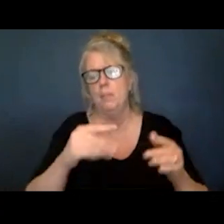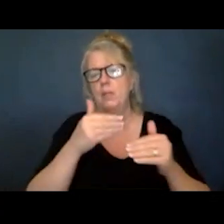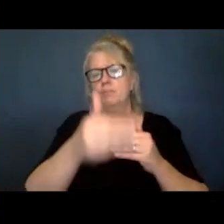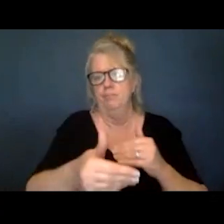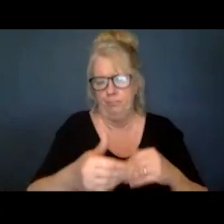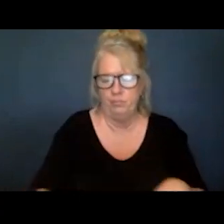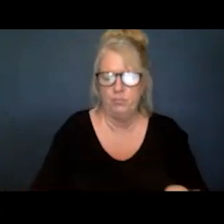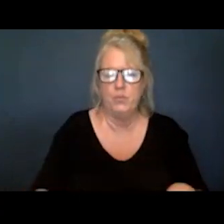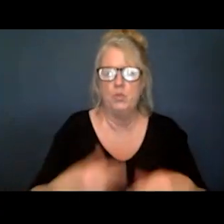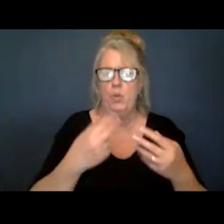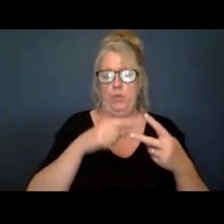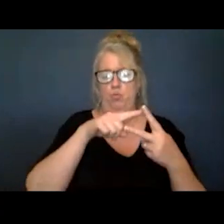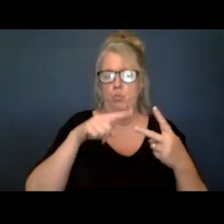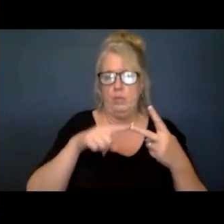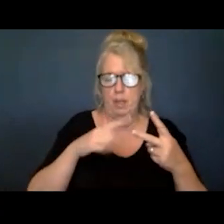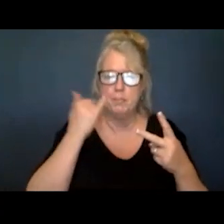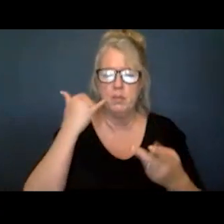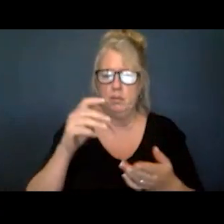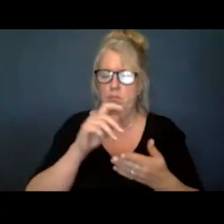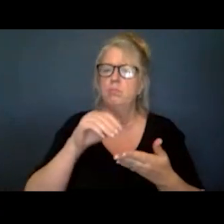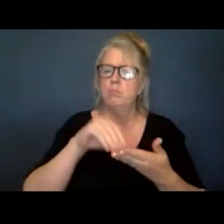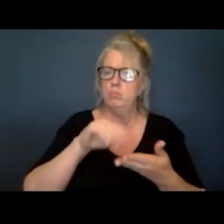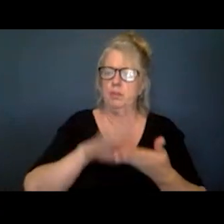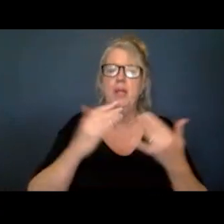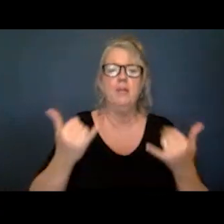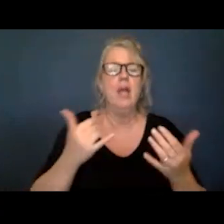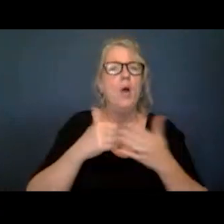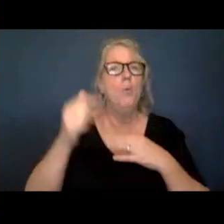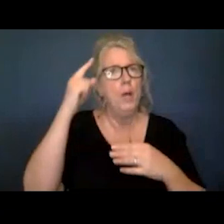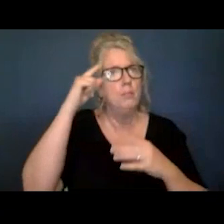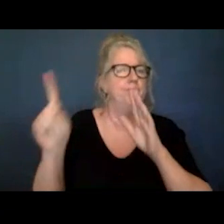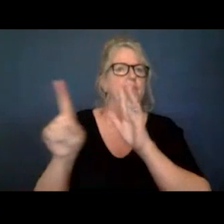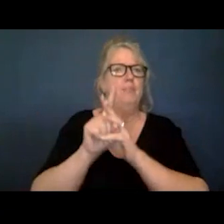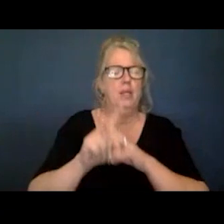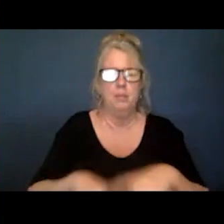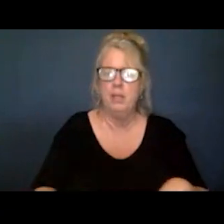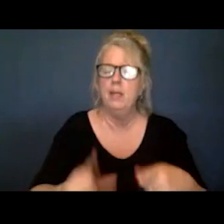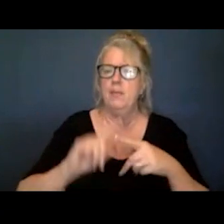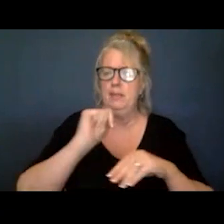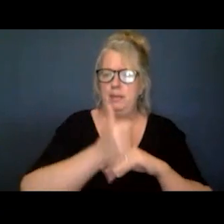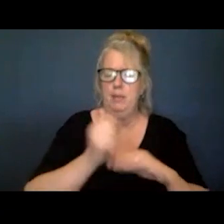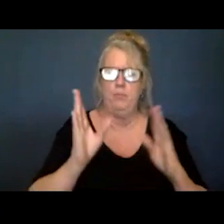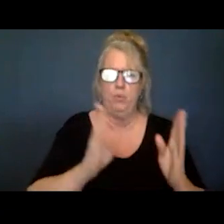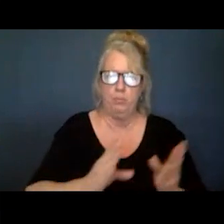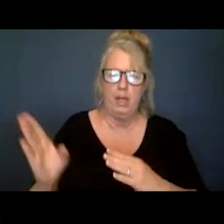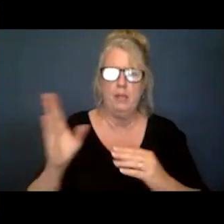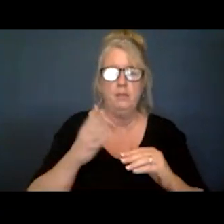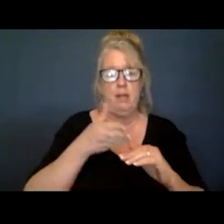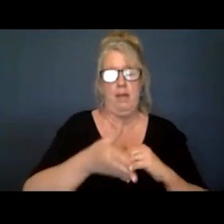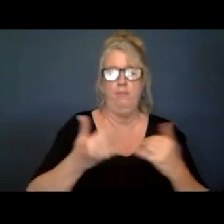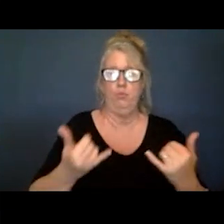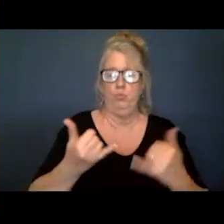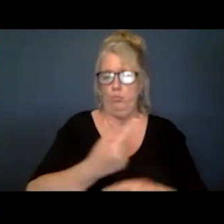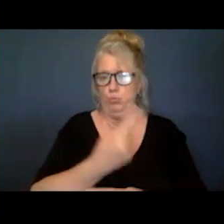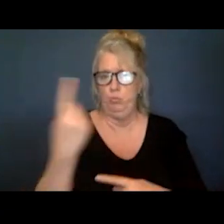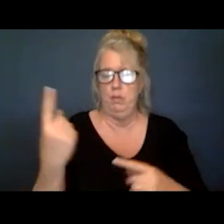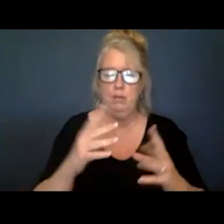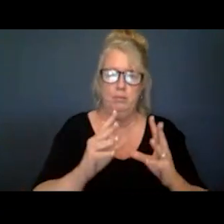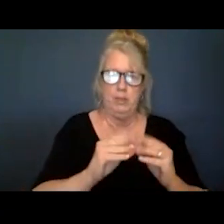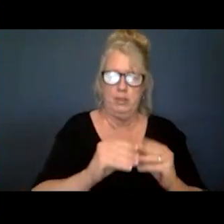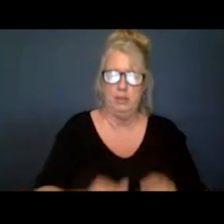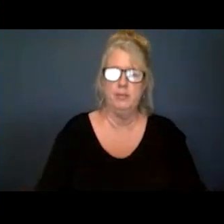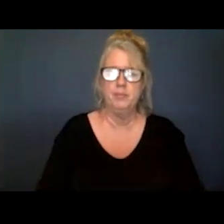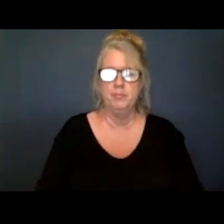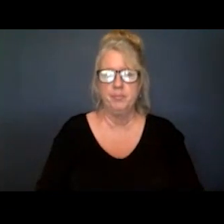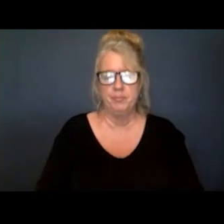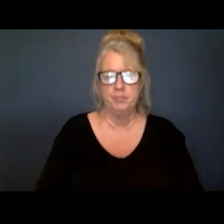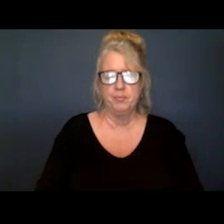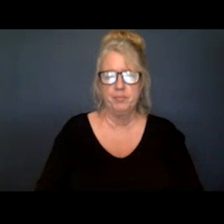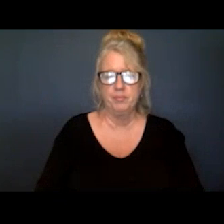small steps write them down now whatever's top of mind. Set plans in motion after today's meeting.